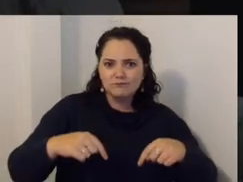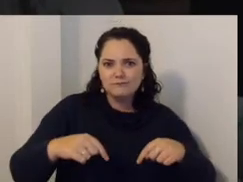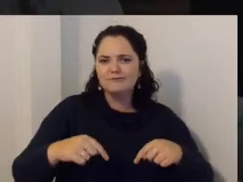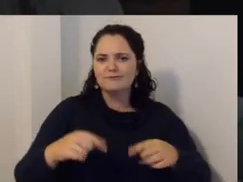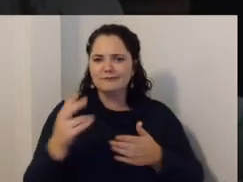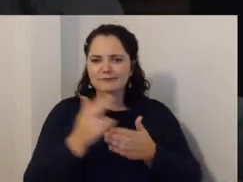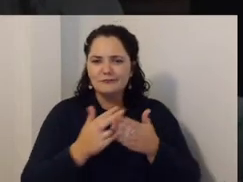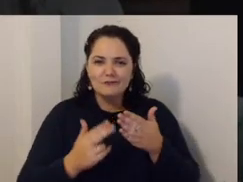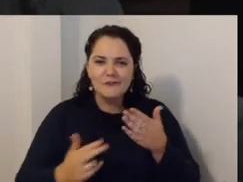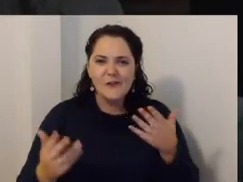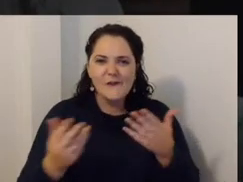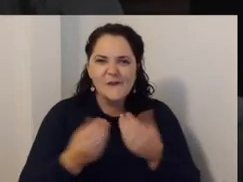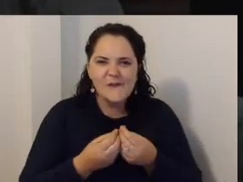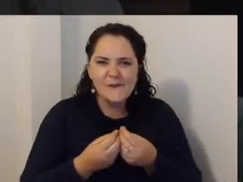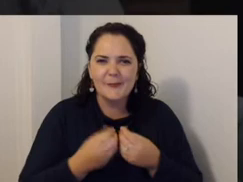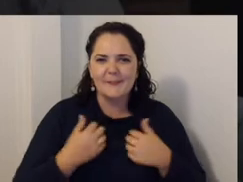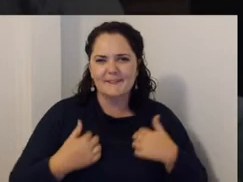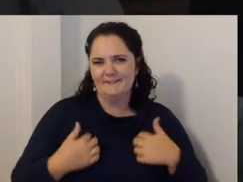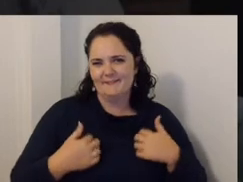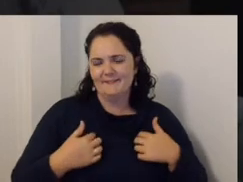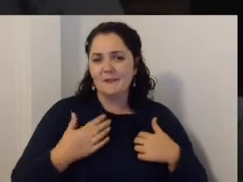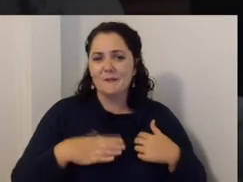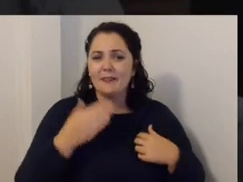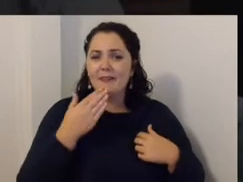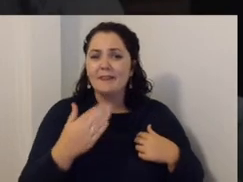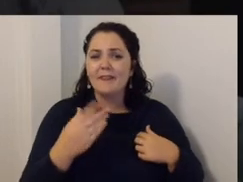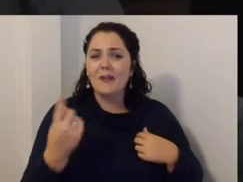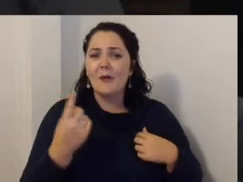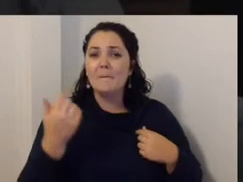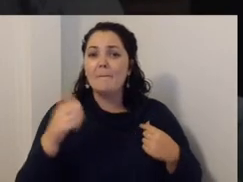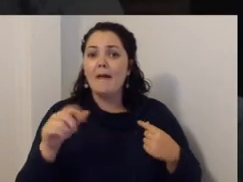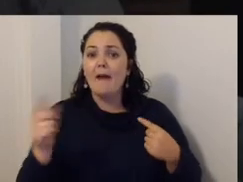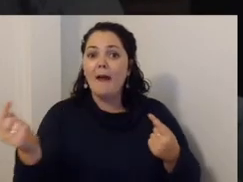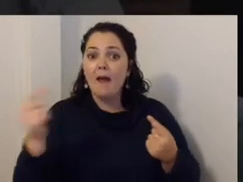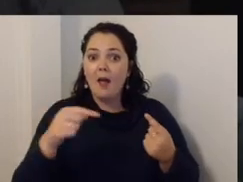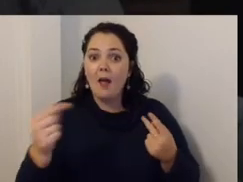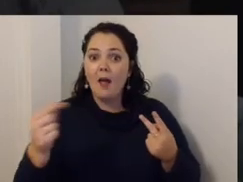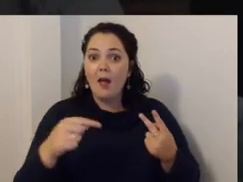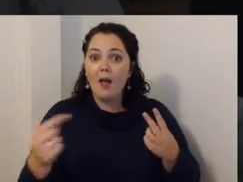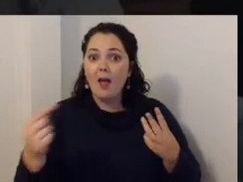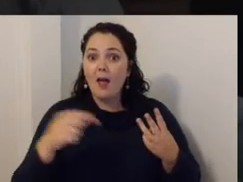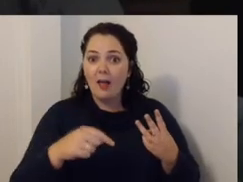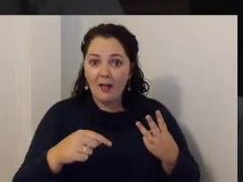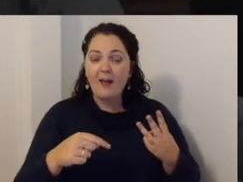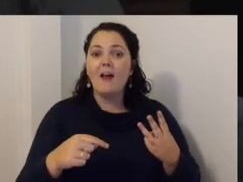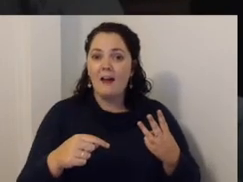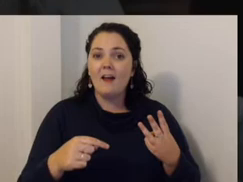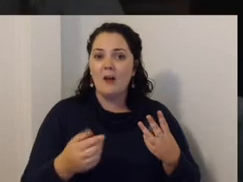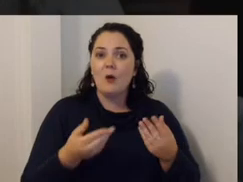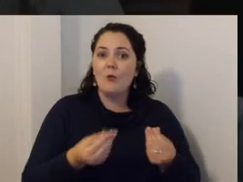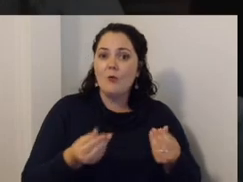send out a special thanks to anybody who's been here for all three of the workshops if you've done all the Draw Along with the Dead the Laying in Wet Ground, Laying in Dry Ground and